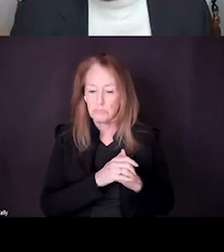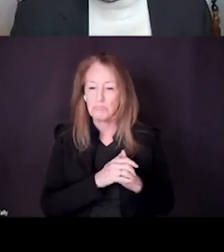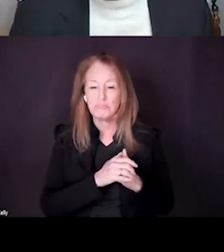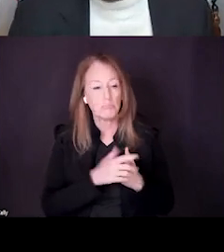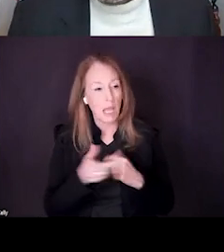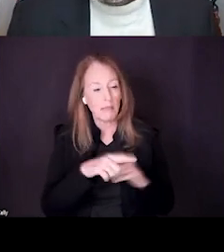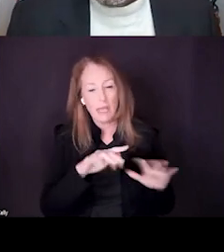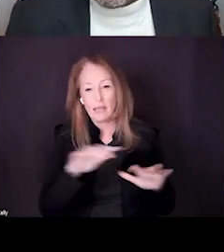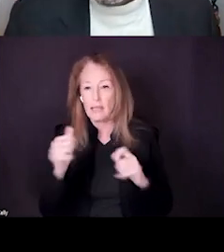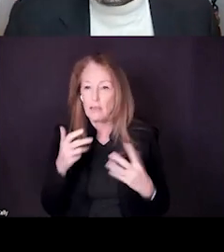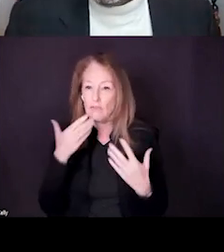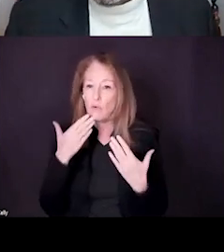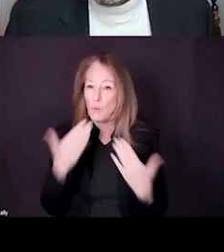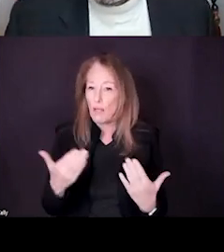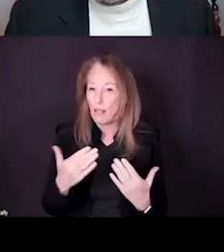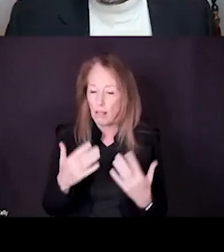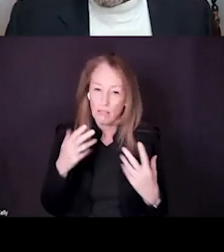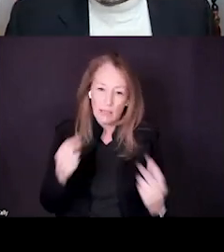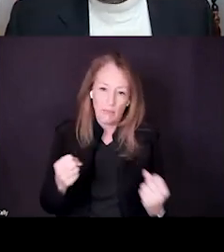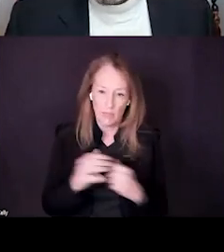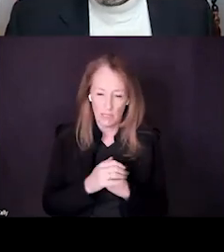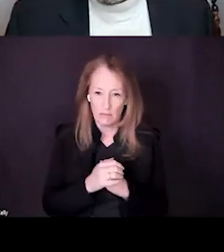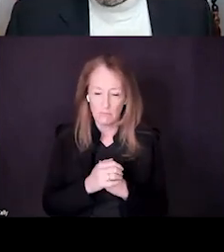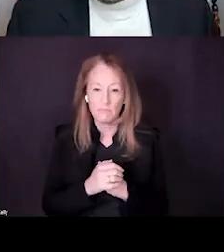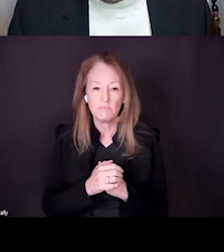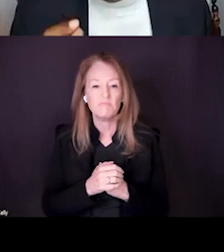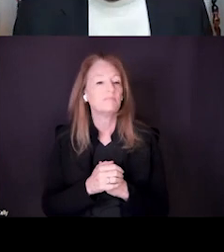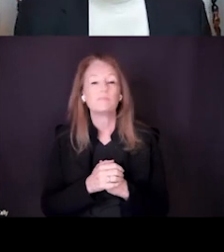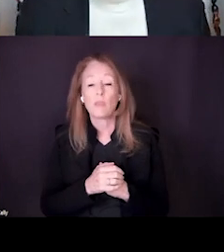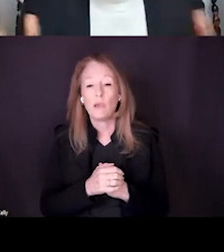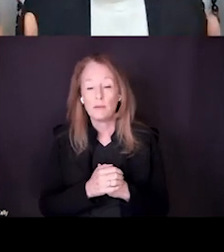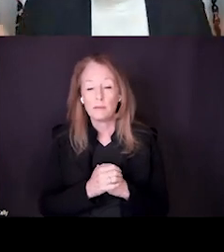NEED TO RIDE THE OUTCOMES THEY ARE LOOKING FOR IN THEIR LIFE.